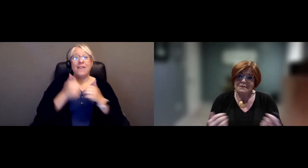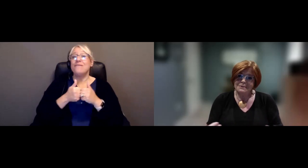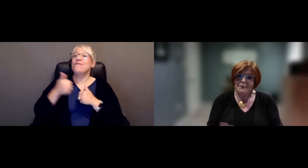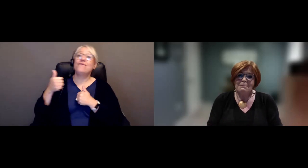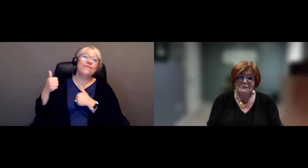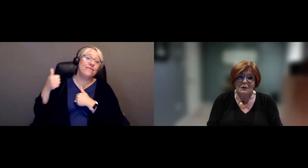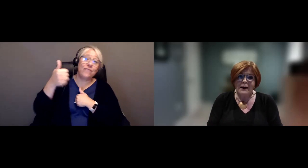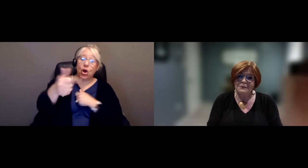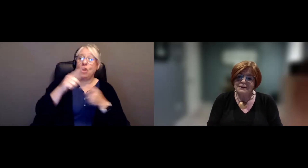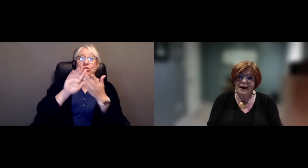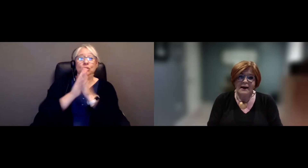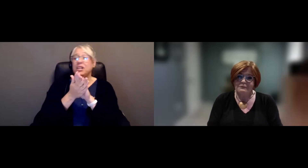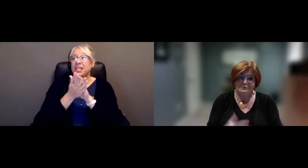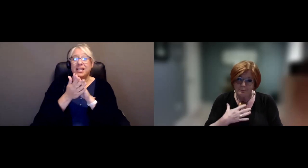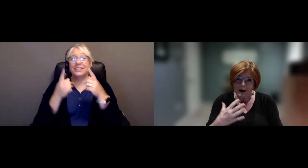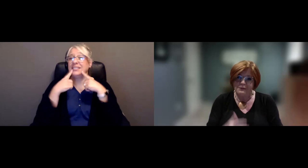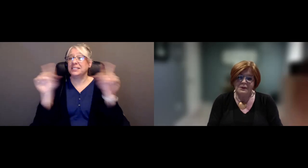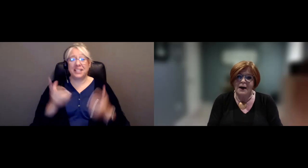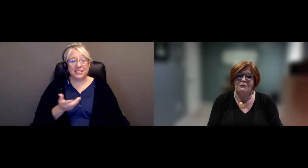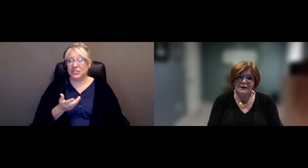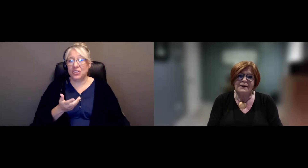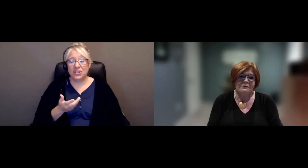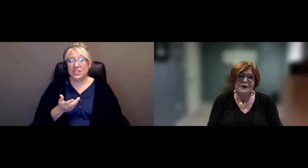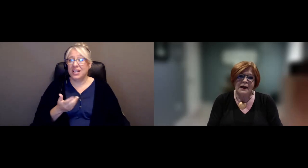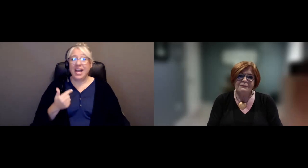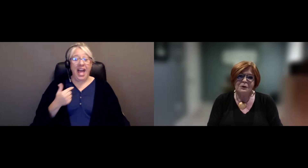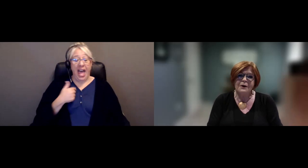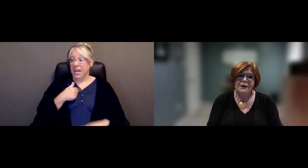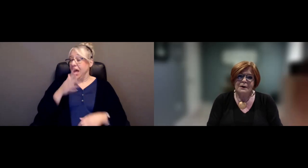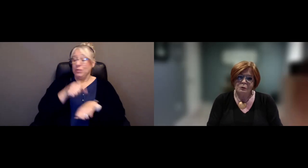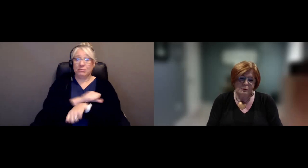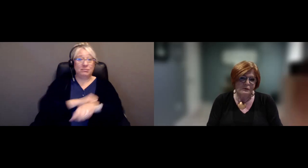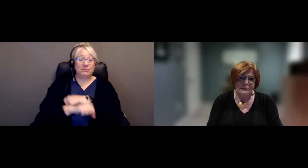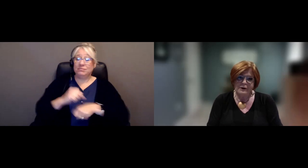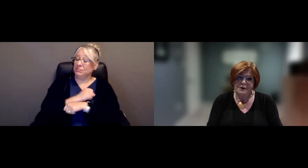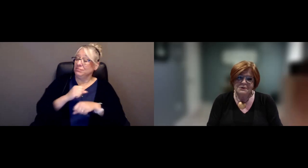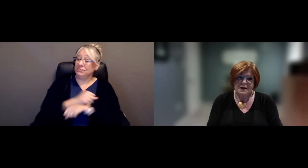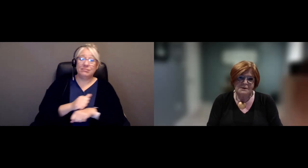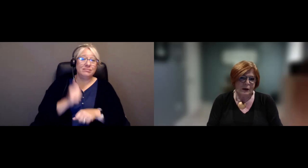as I'm above the ground, and I have breath, I will fight every day for removal of barriers and to